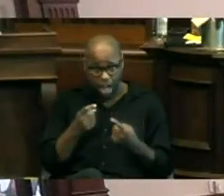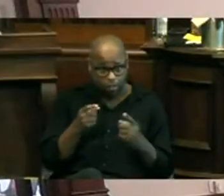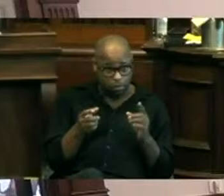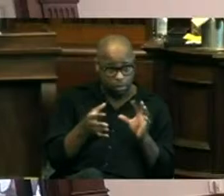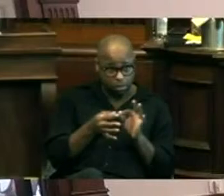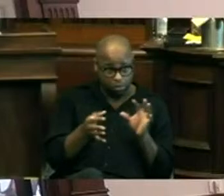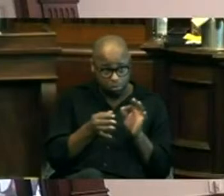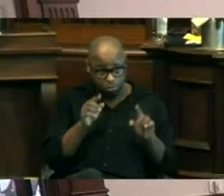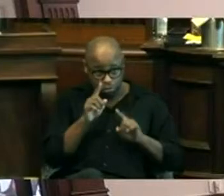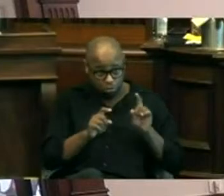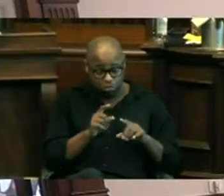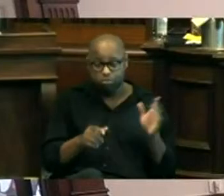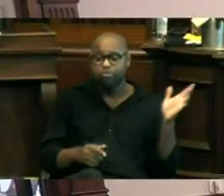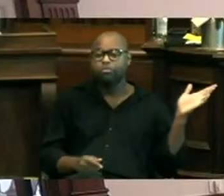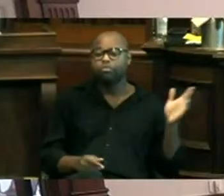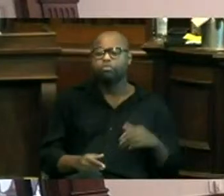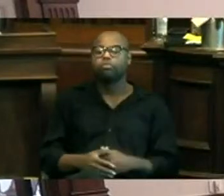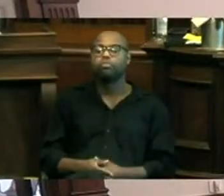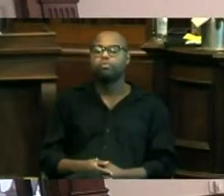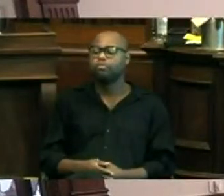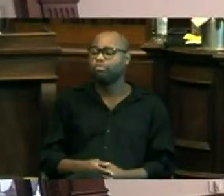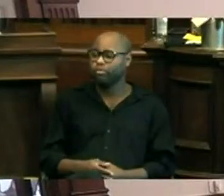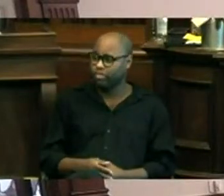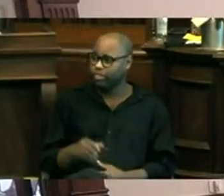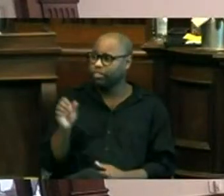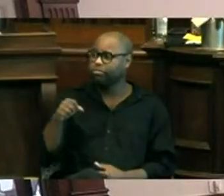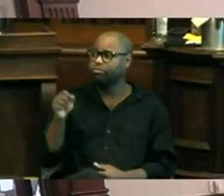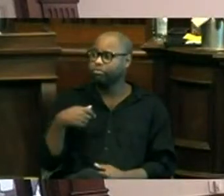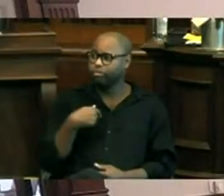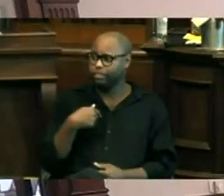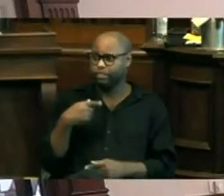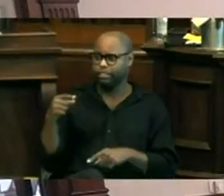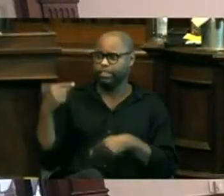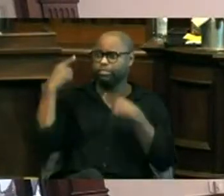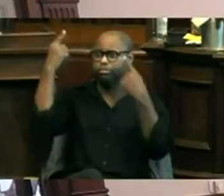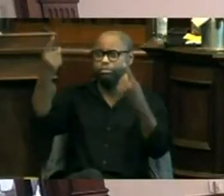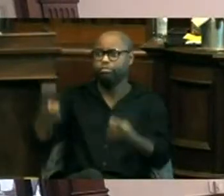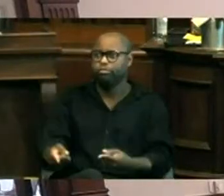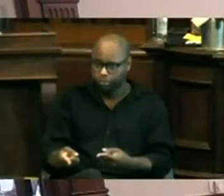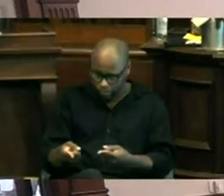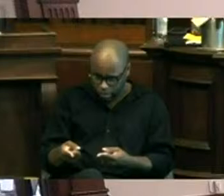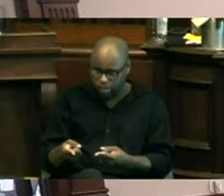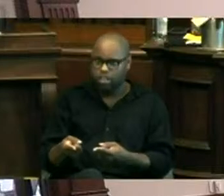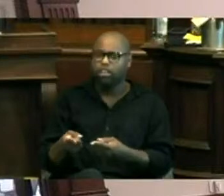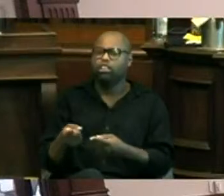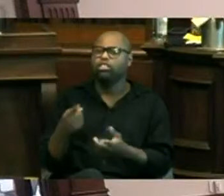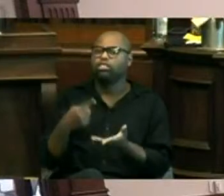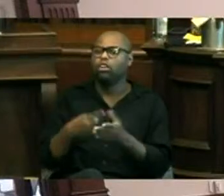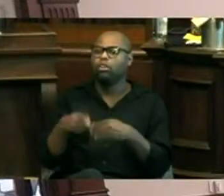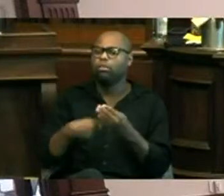Council member Lupien, it's your district. Any comments, questions or concerns? Yeah,